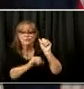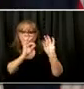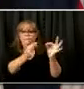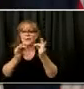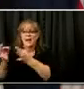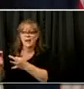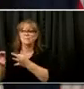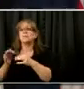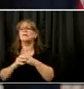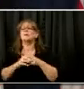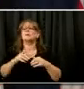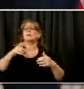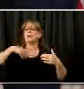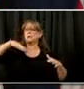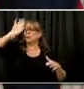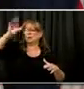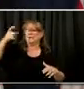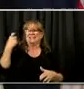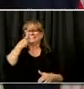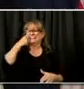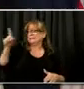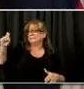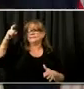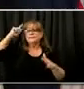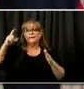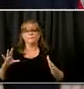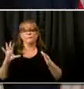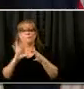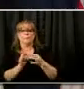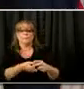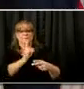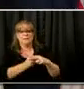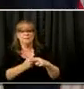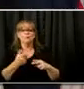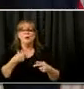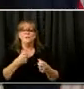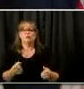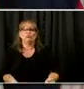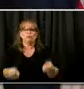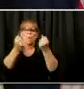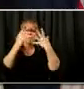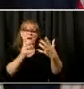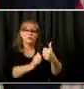different challenges right now multiple jobs some may even be reeling from a job loss